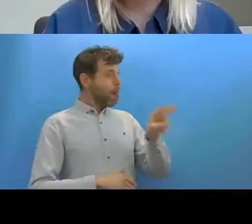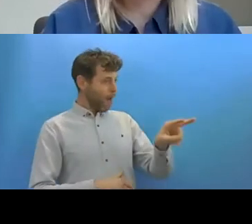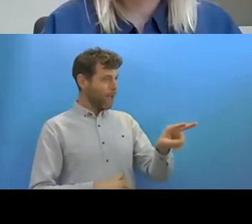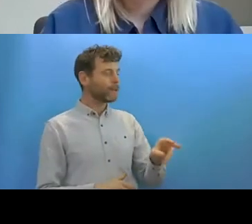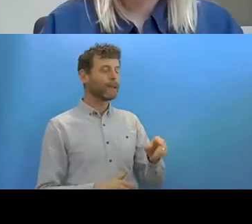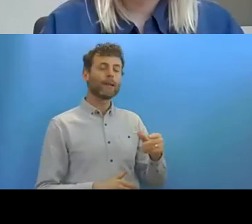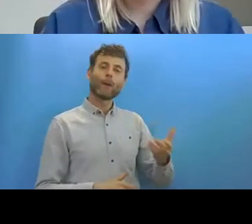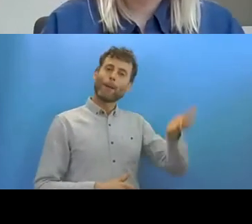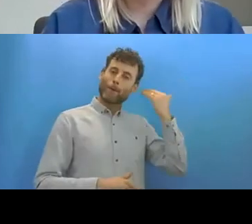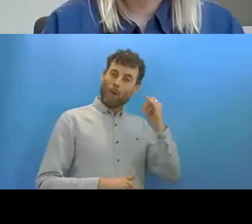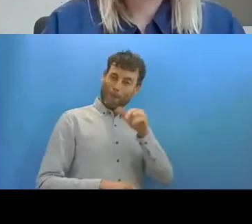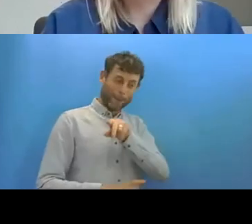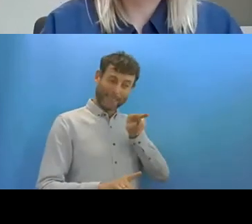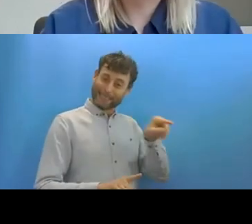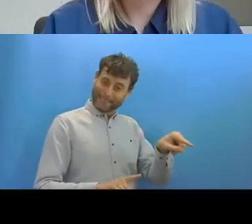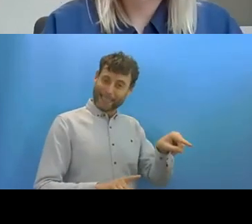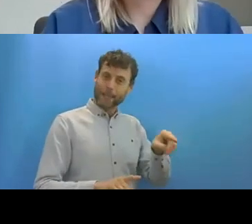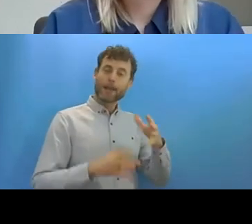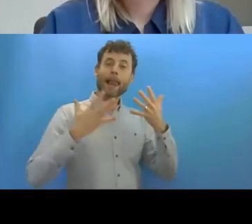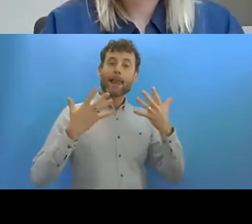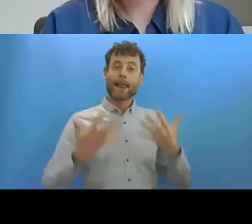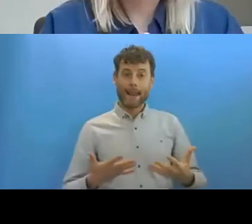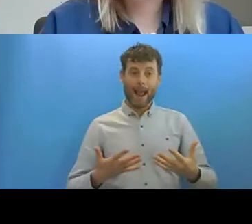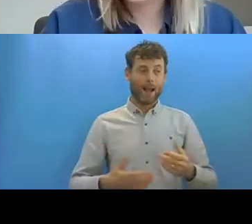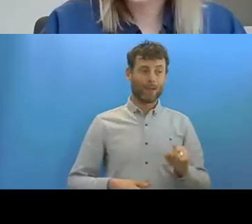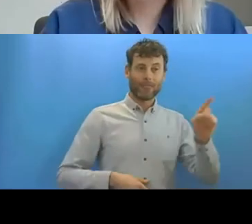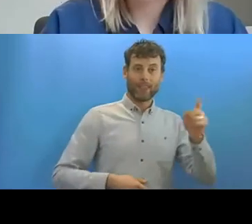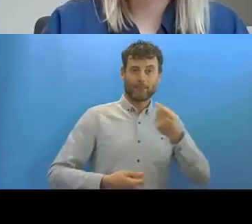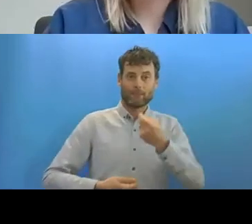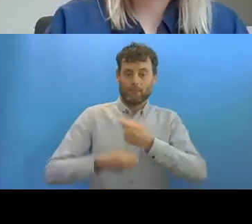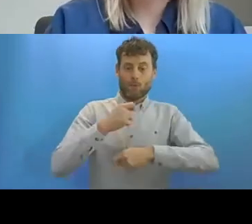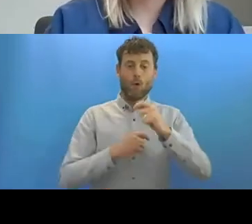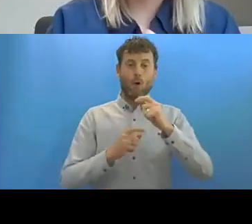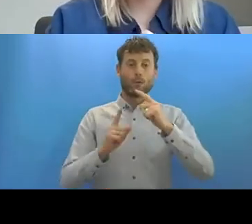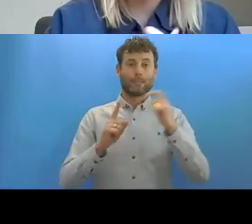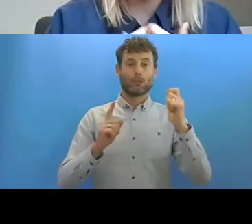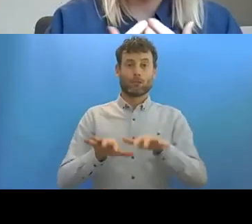live in another space in the country, this is its first outing and that comes with nervousness and excitement, and having seen all of the work, I know that there's no need for them